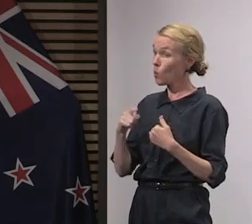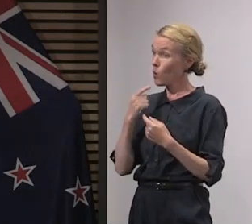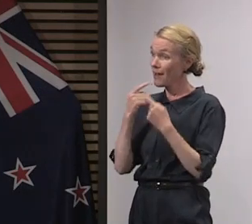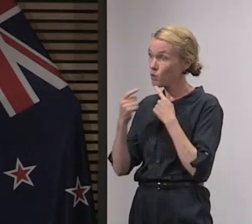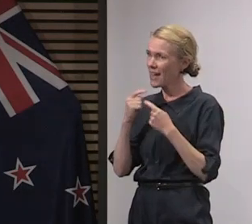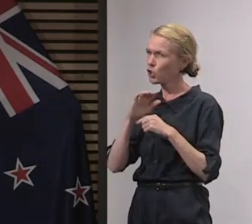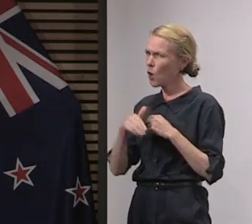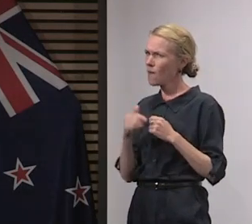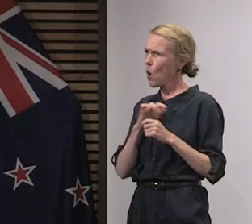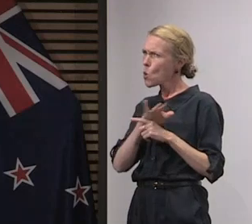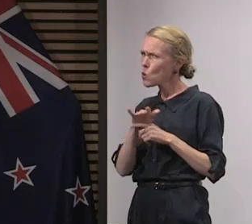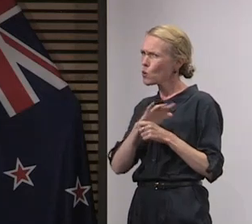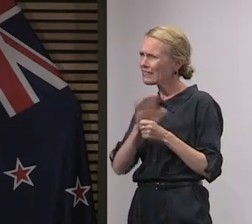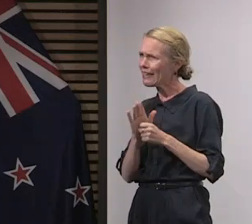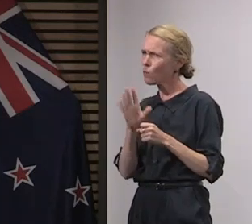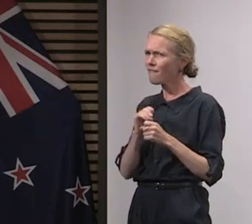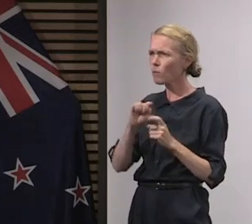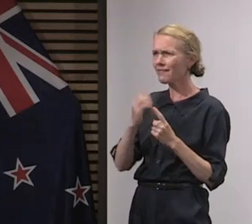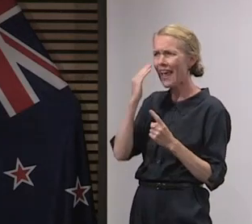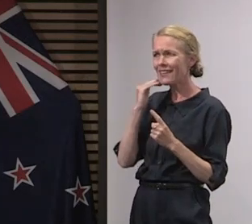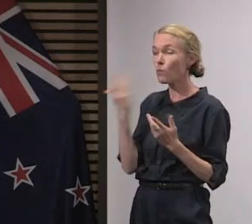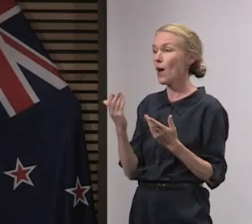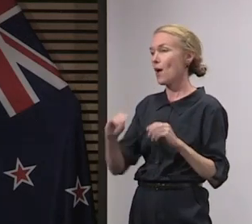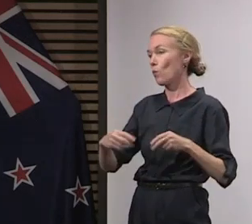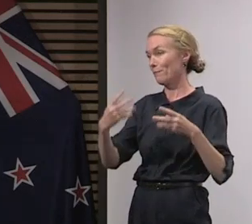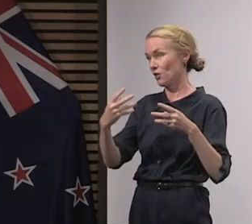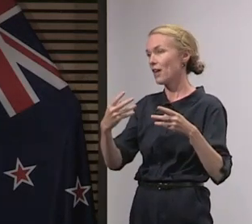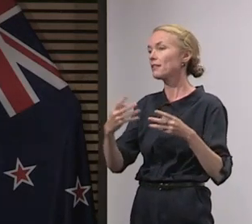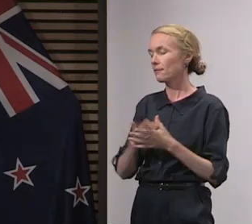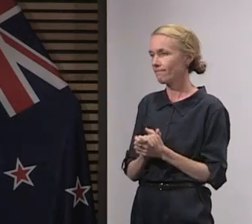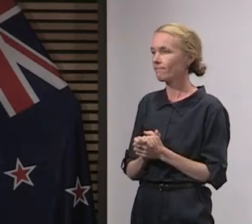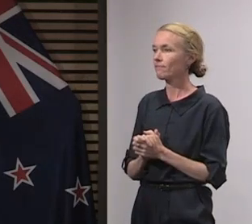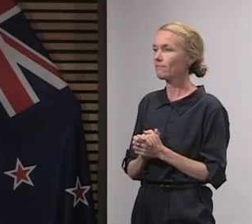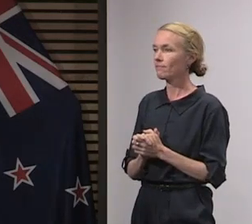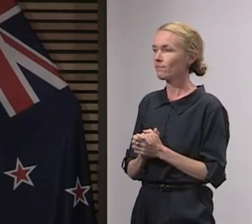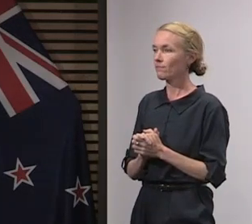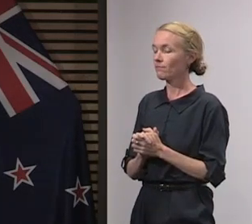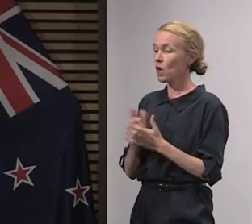All the information around these aspects of the demographics of the cases as